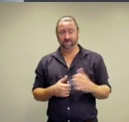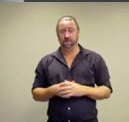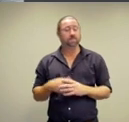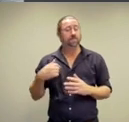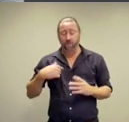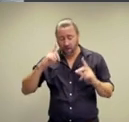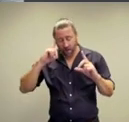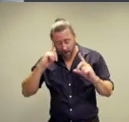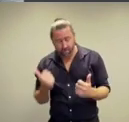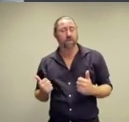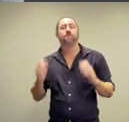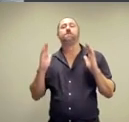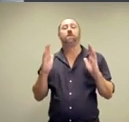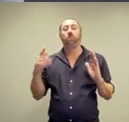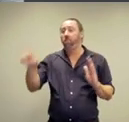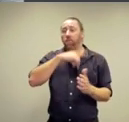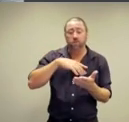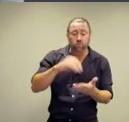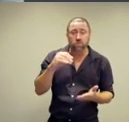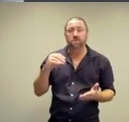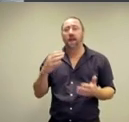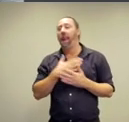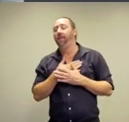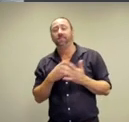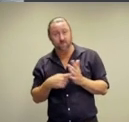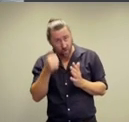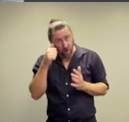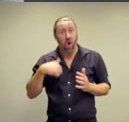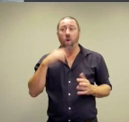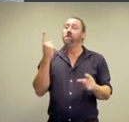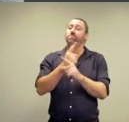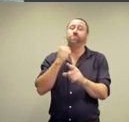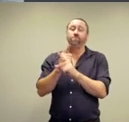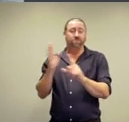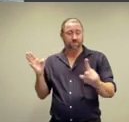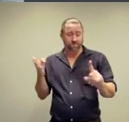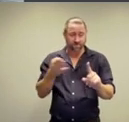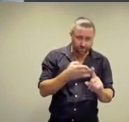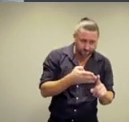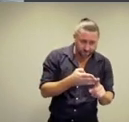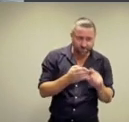I absolutely love, as all of my students know at Collarts, I always